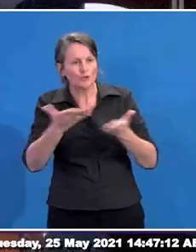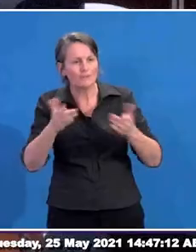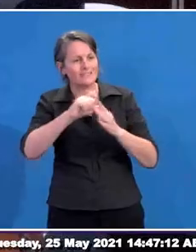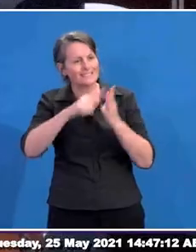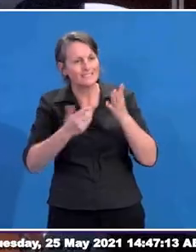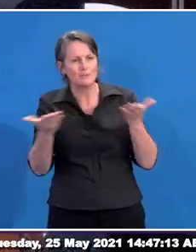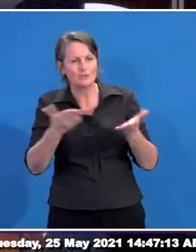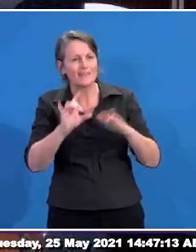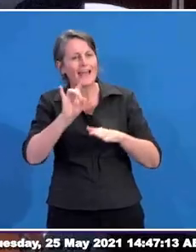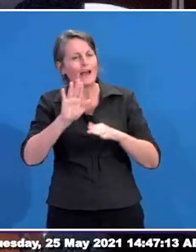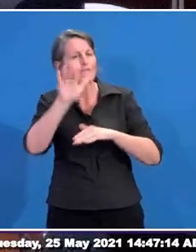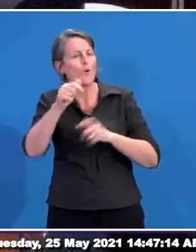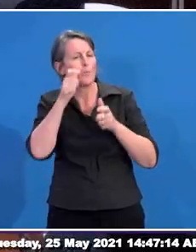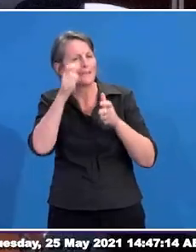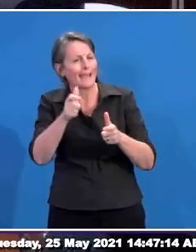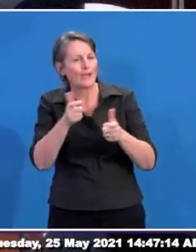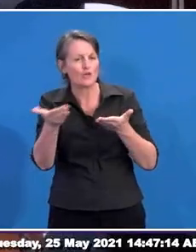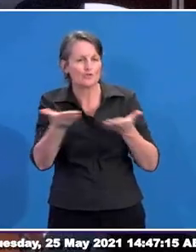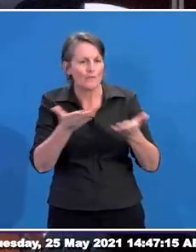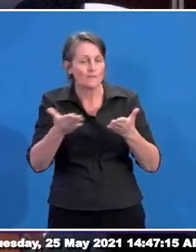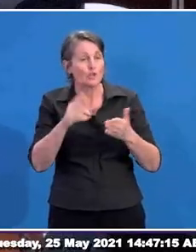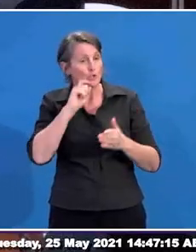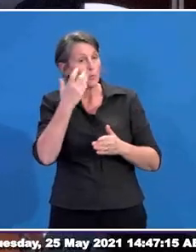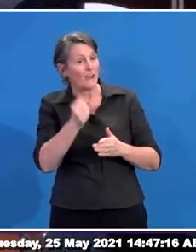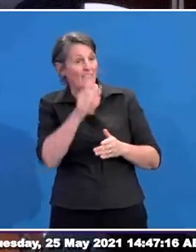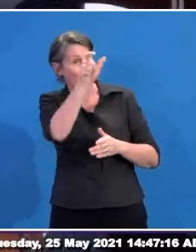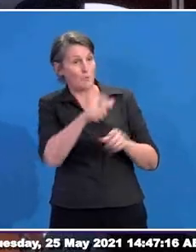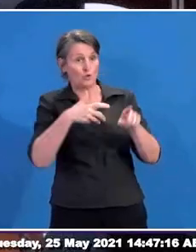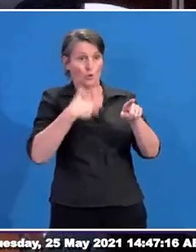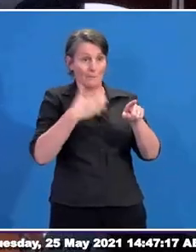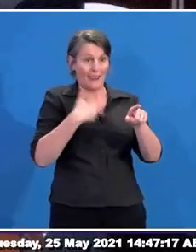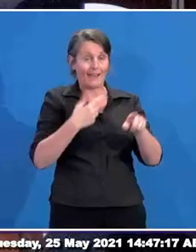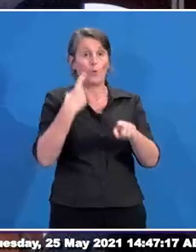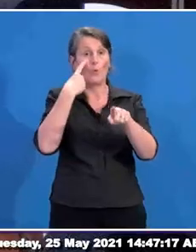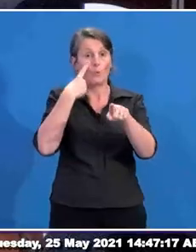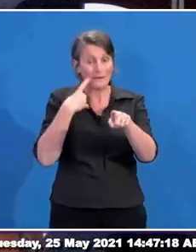dealing with complainants and witnesses who have experienced a lot of trauma.